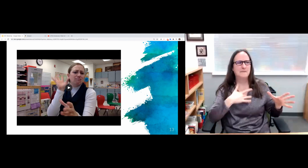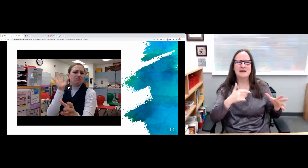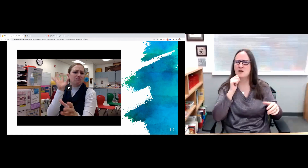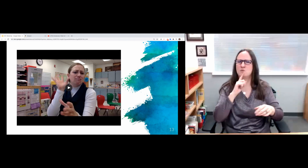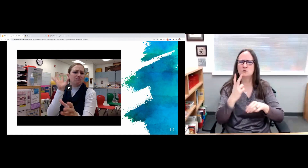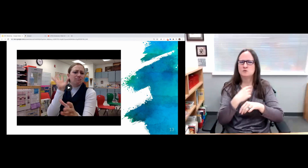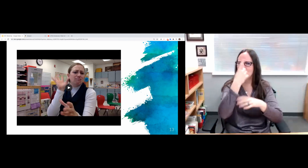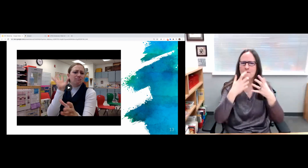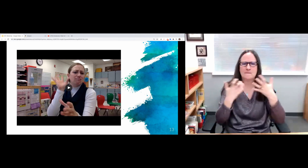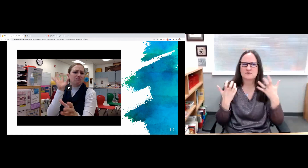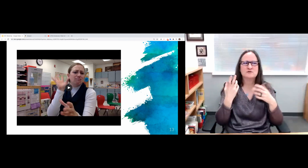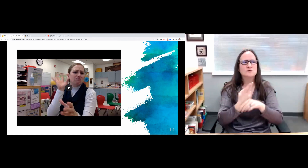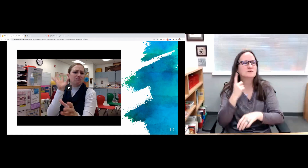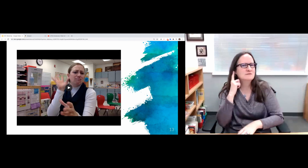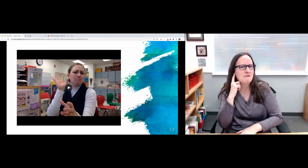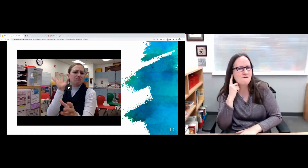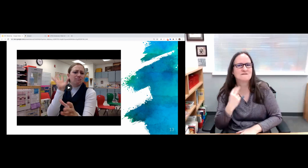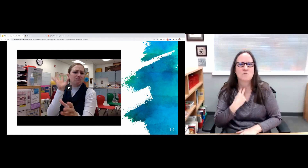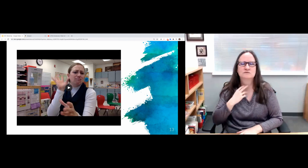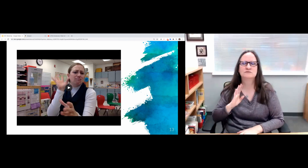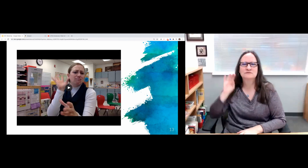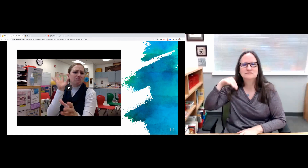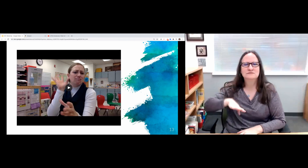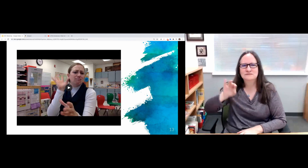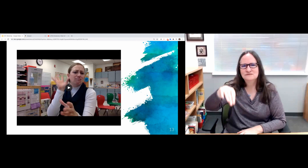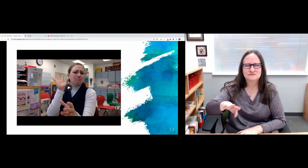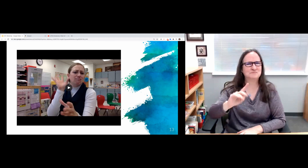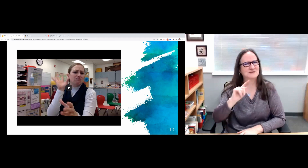in hearing culture, so to speak, they don't use facial expression a lot. They use